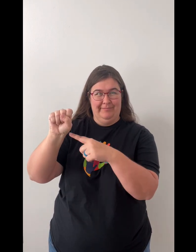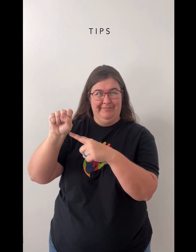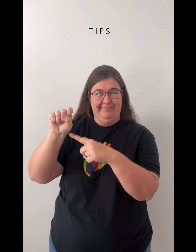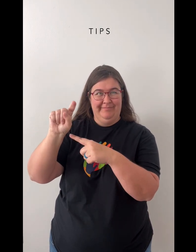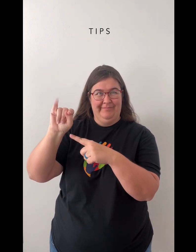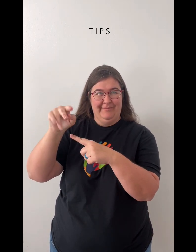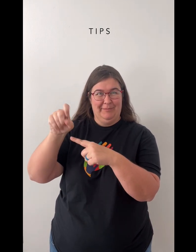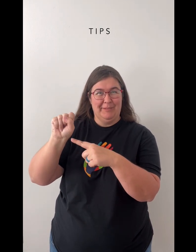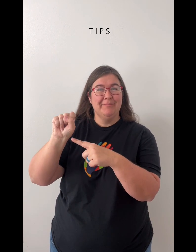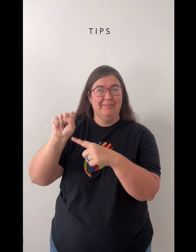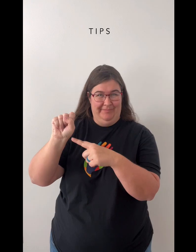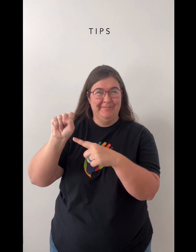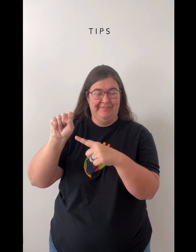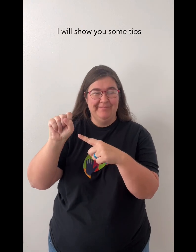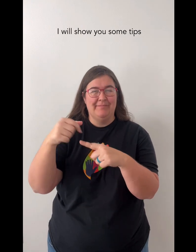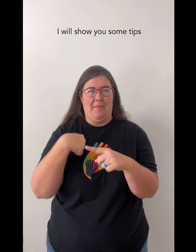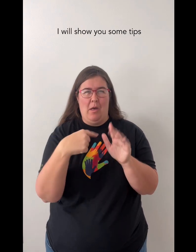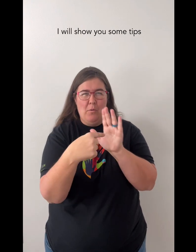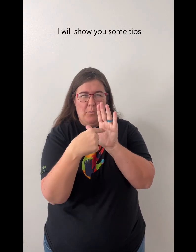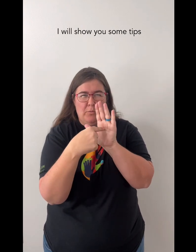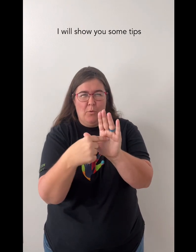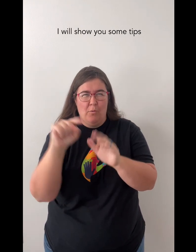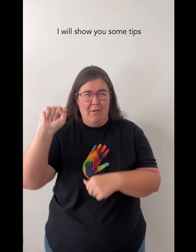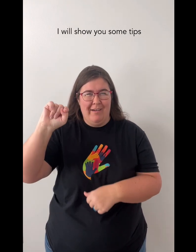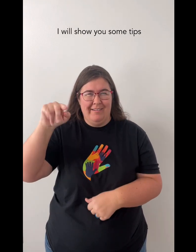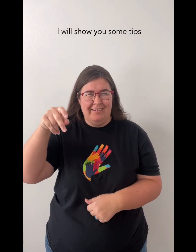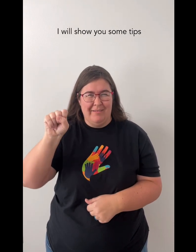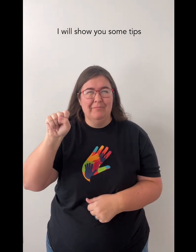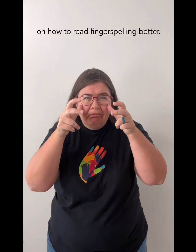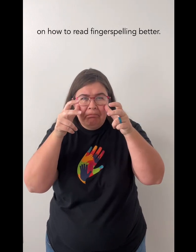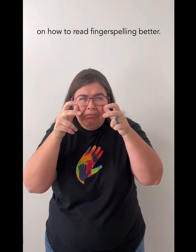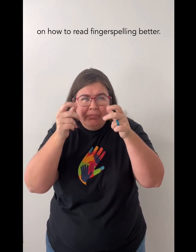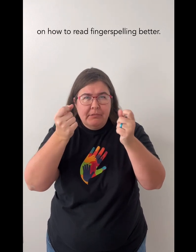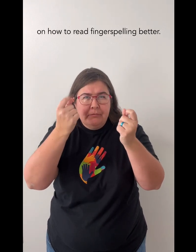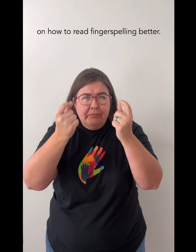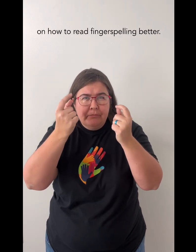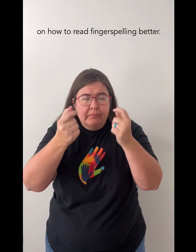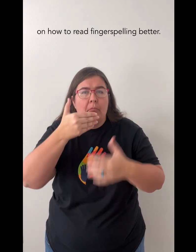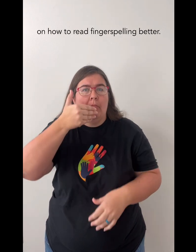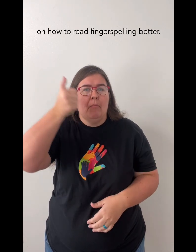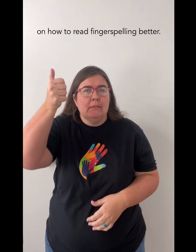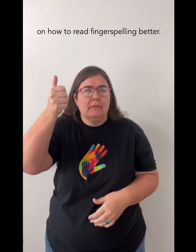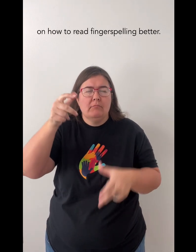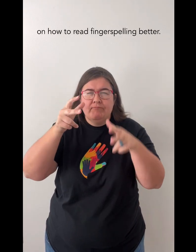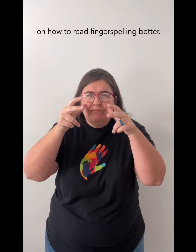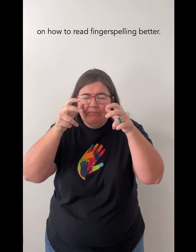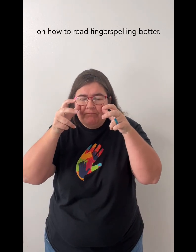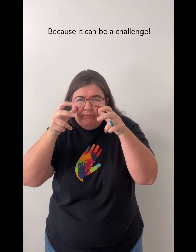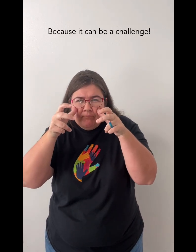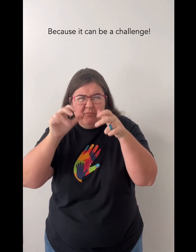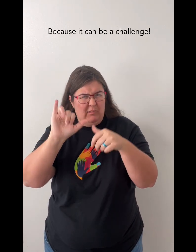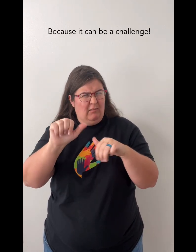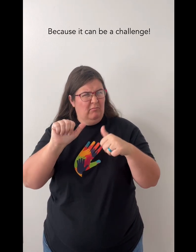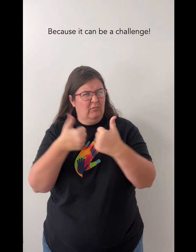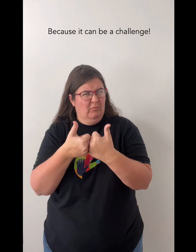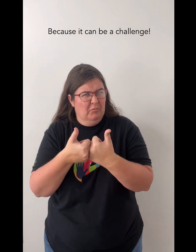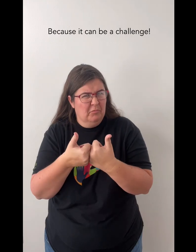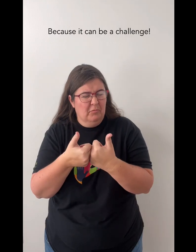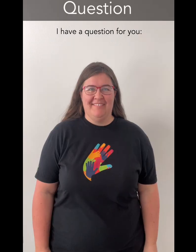TIPS I will show you some tips on how to read fingerspelling better. Because it can be a challenge!